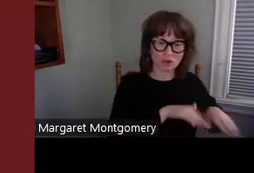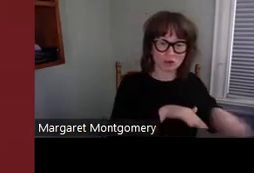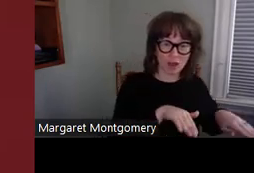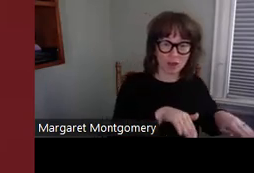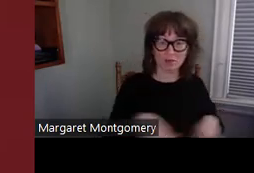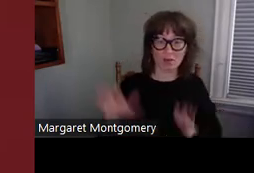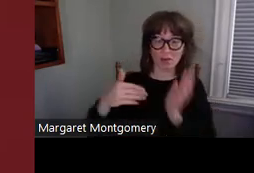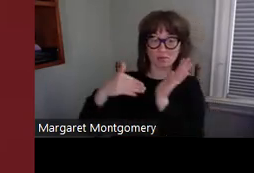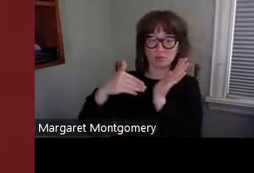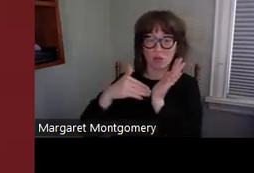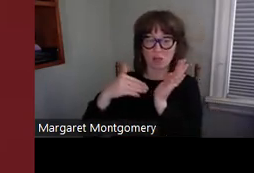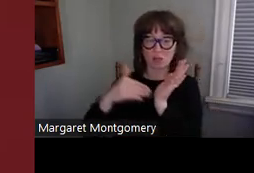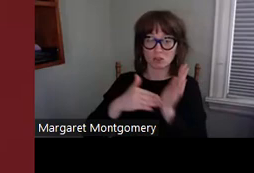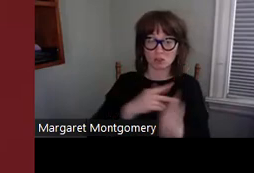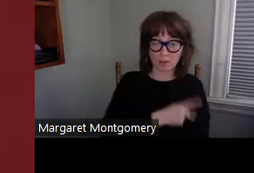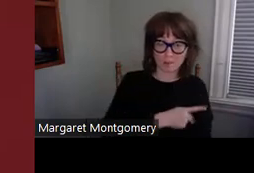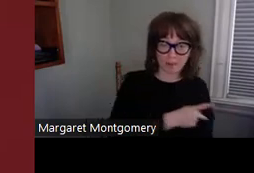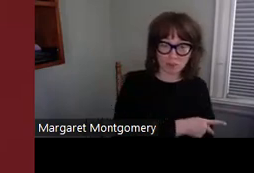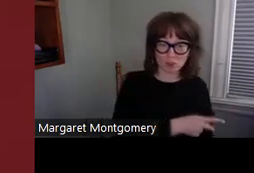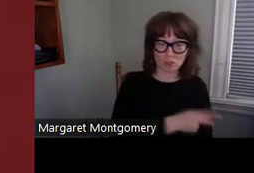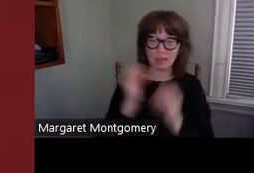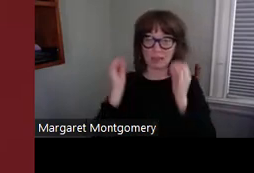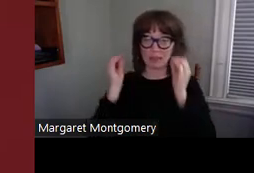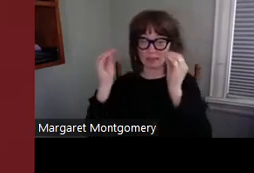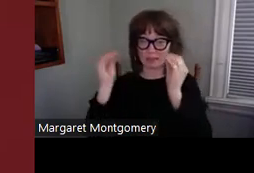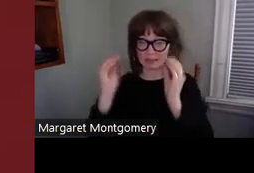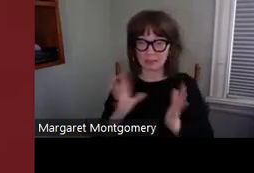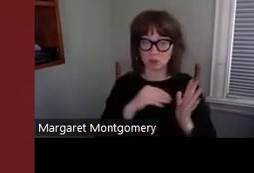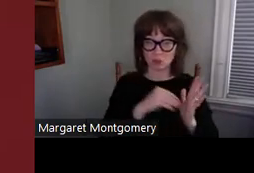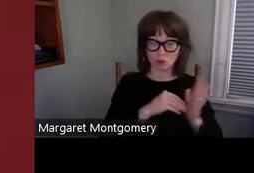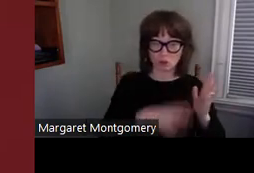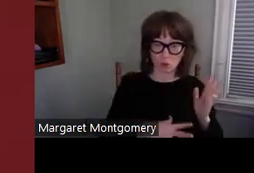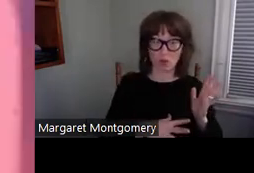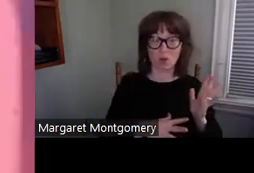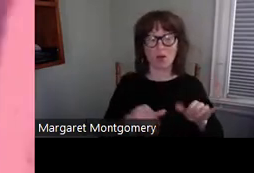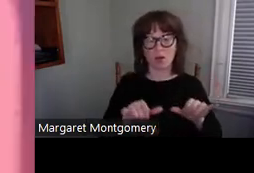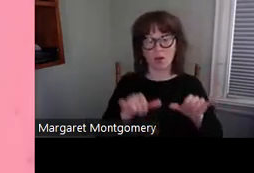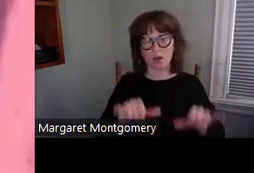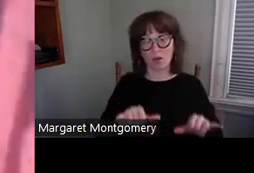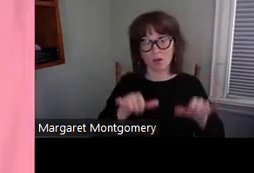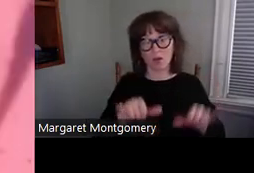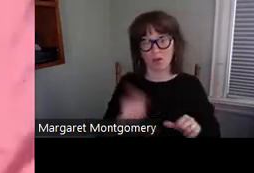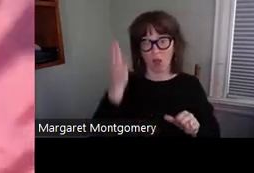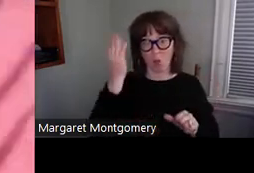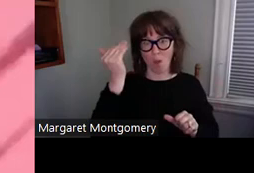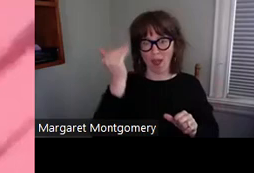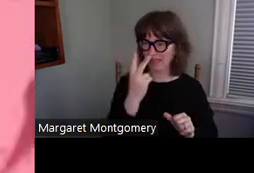or intimate partners. 12:41:55 It's especially insidious, because it often makes people doubt their perceptions of their own mistreatment.